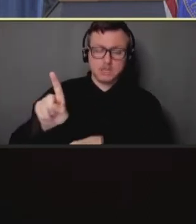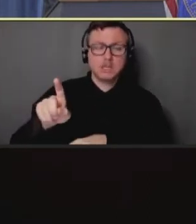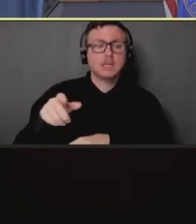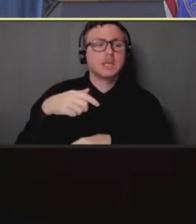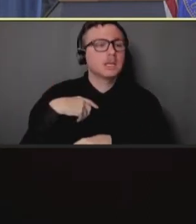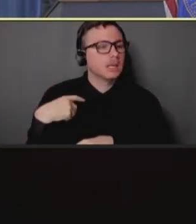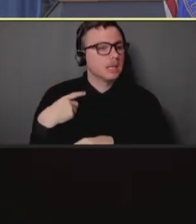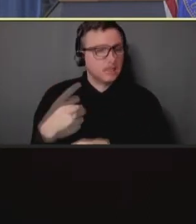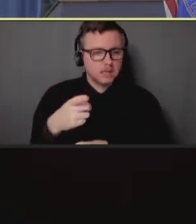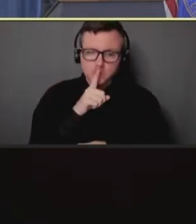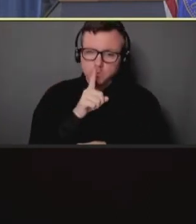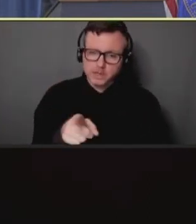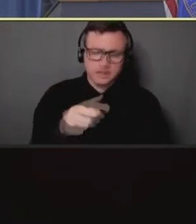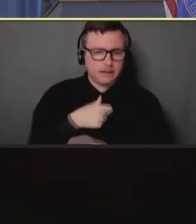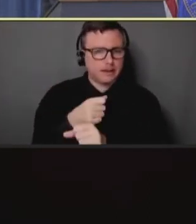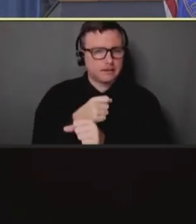everything.